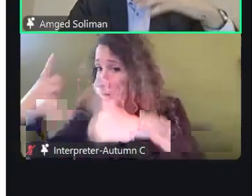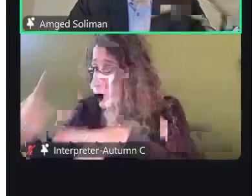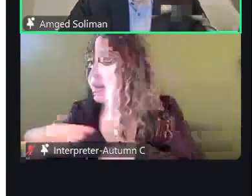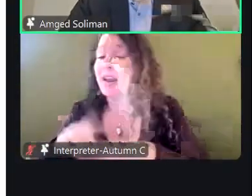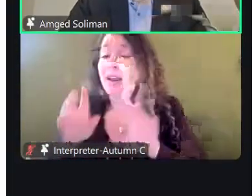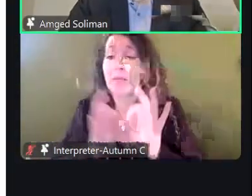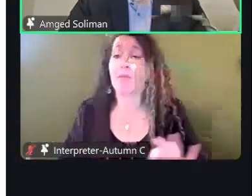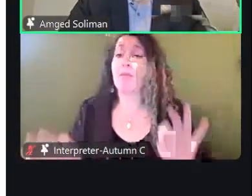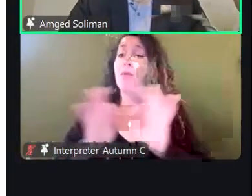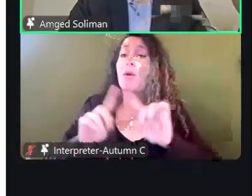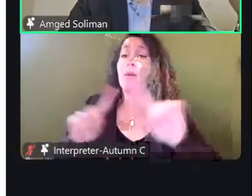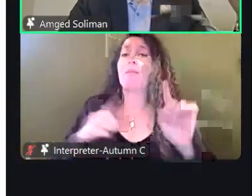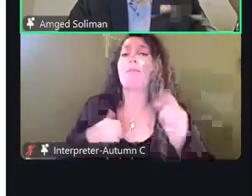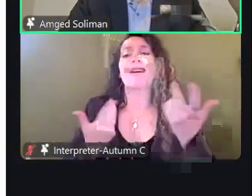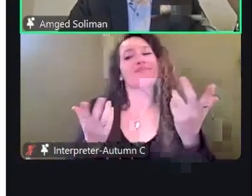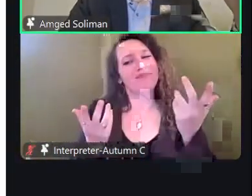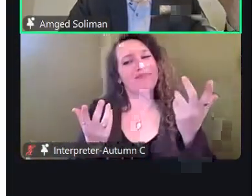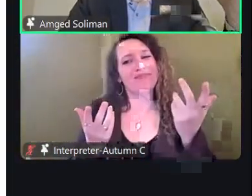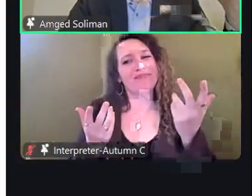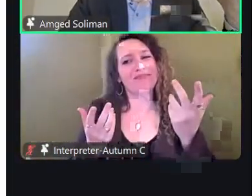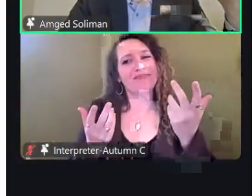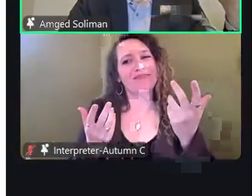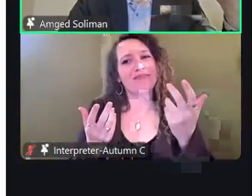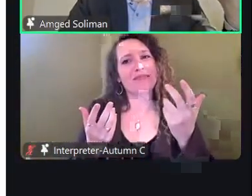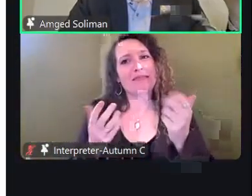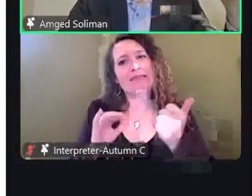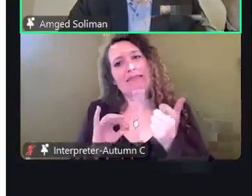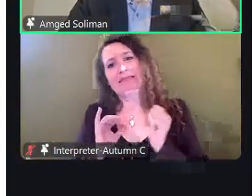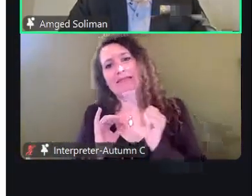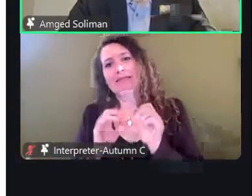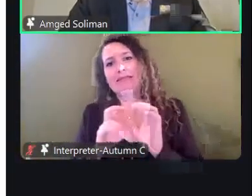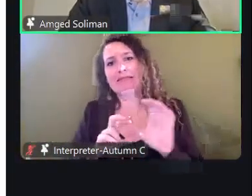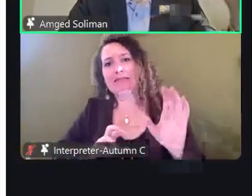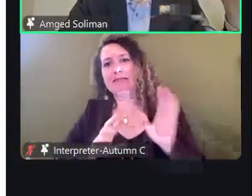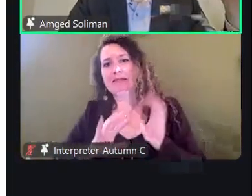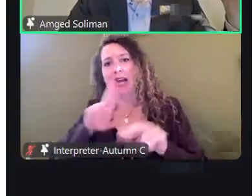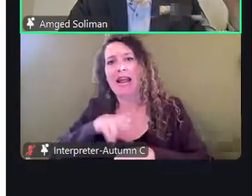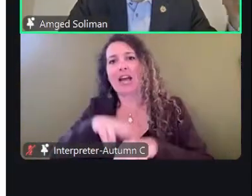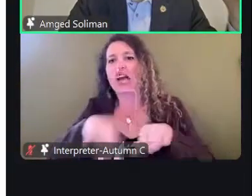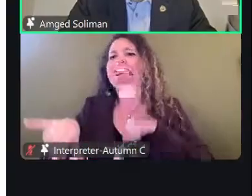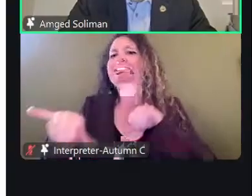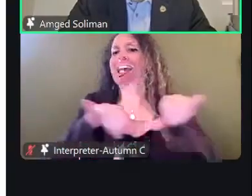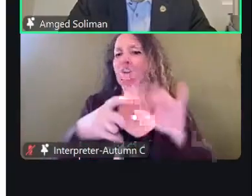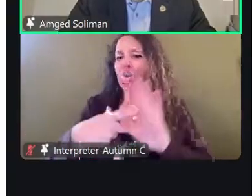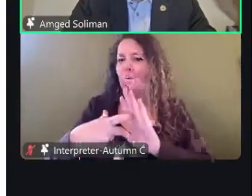Uh but they're stopping short of a national um a national standard, a national requirement beyond